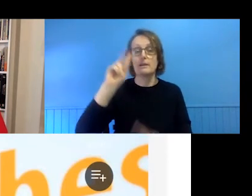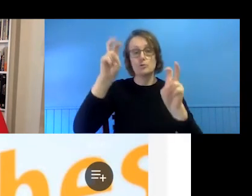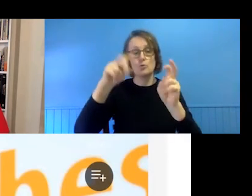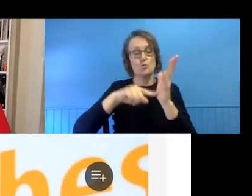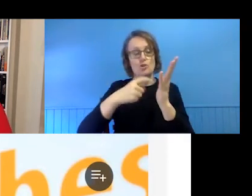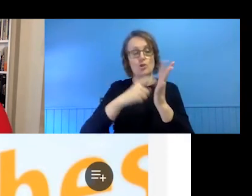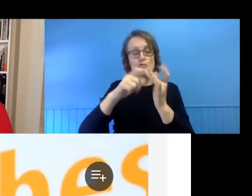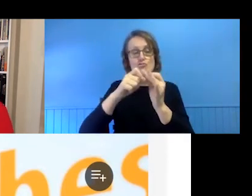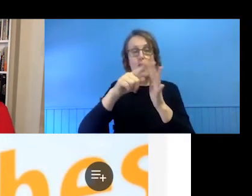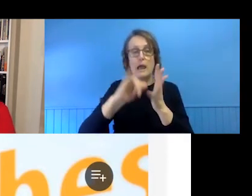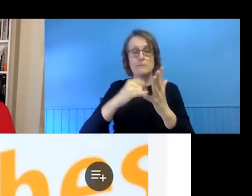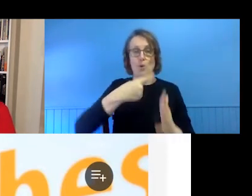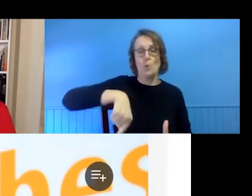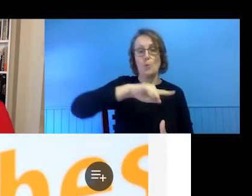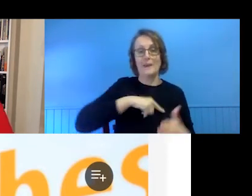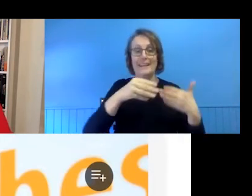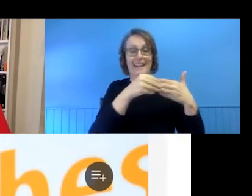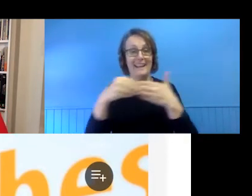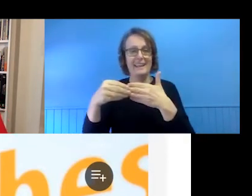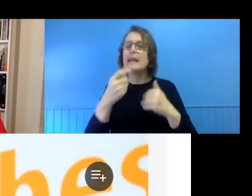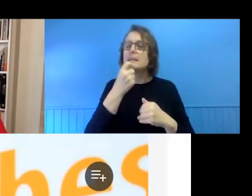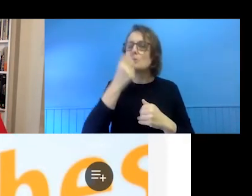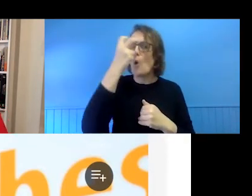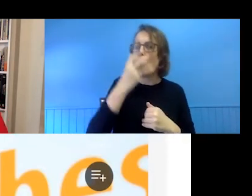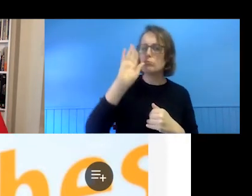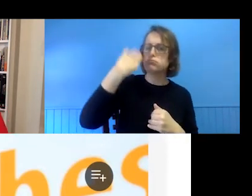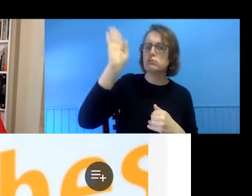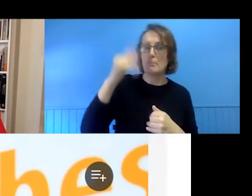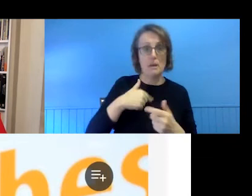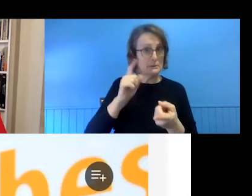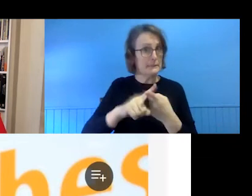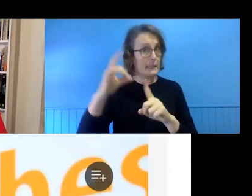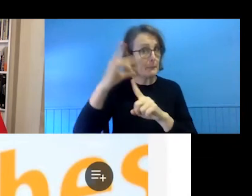lead". It's a little bit older but I think it still resonates now. It's